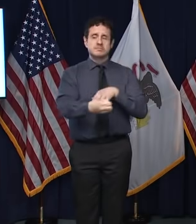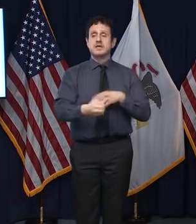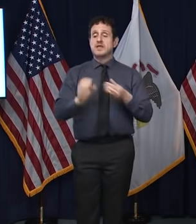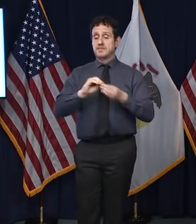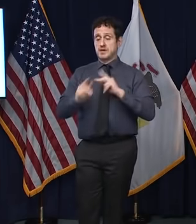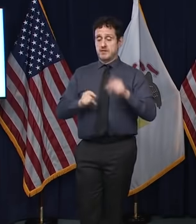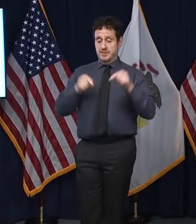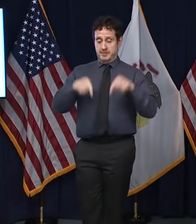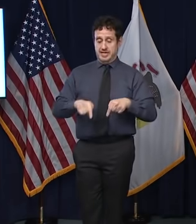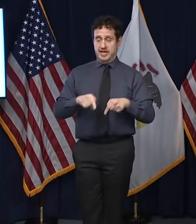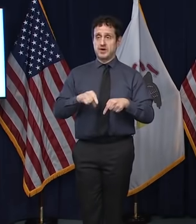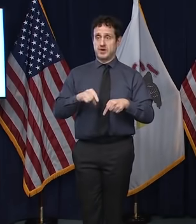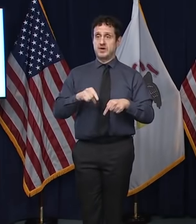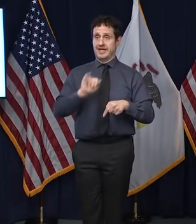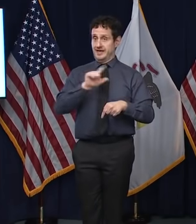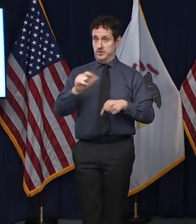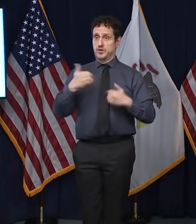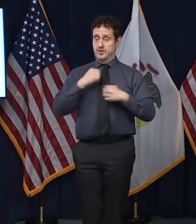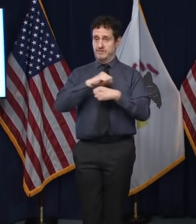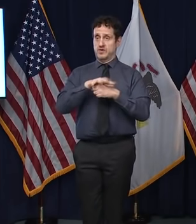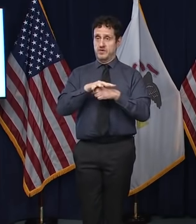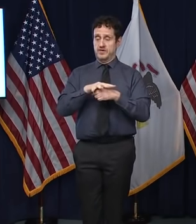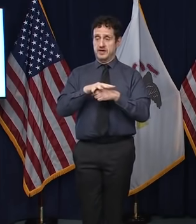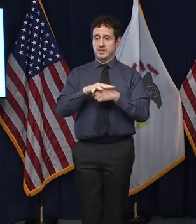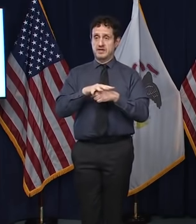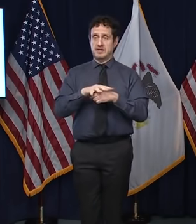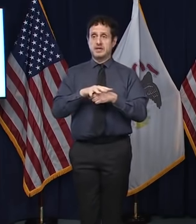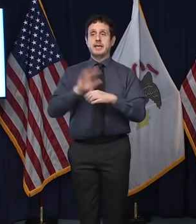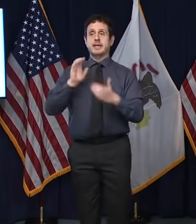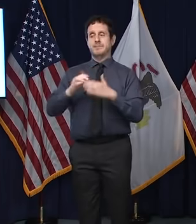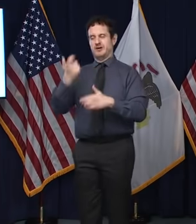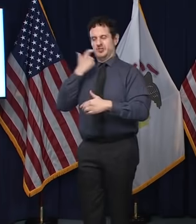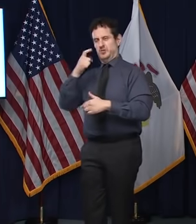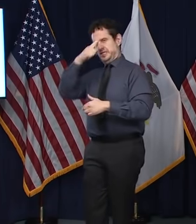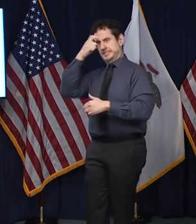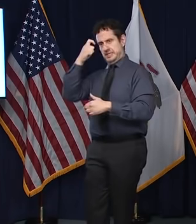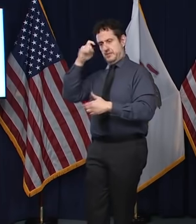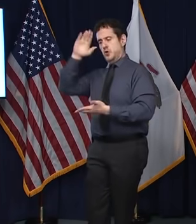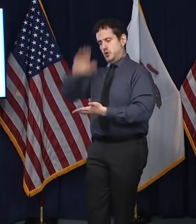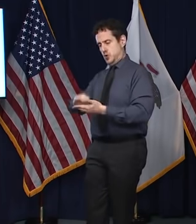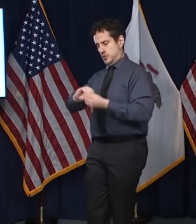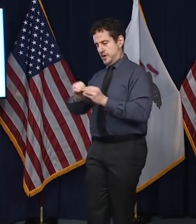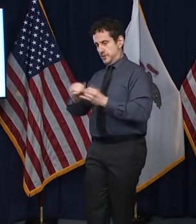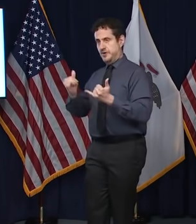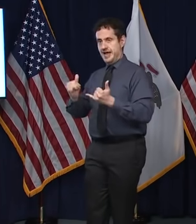in Illinois I see use with cove